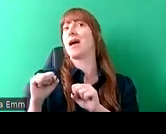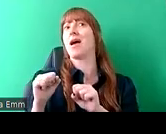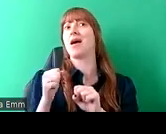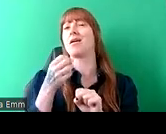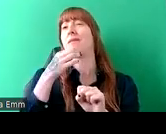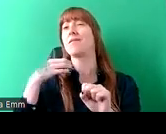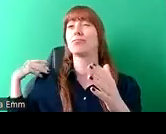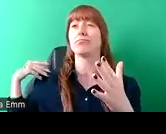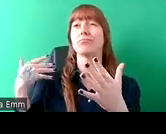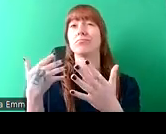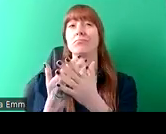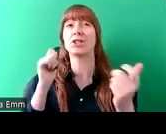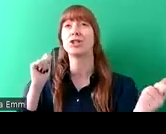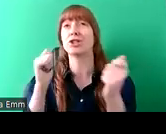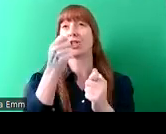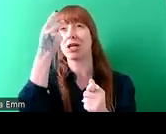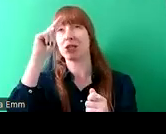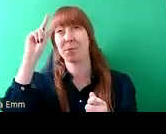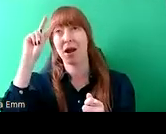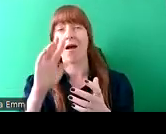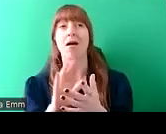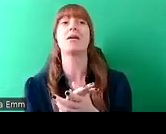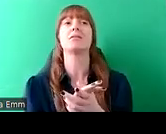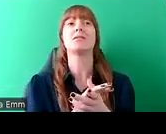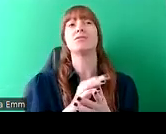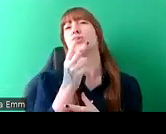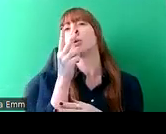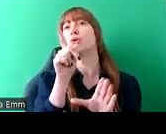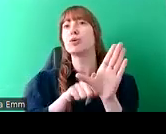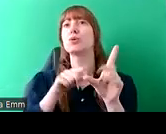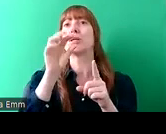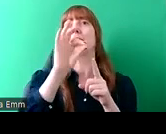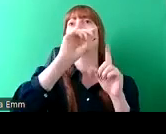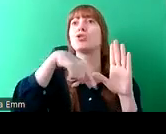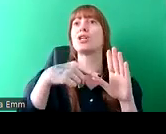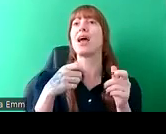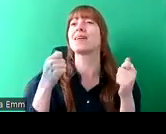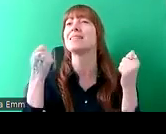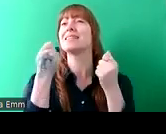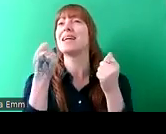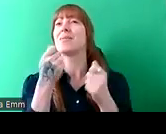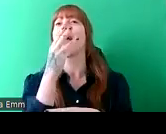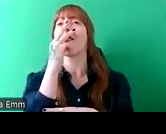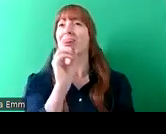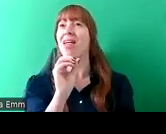Minds' (2021 - 2023) was a two-year project to celebrate our 30th Anniversary to interpret,